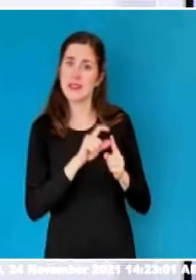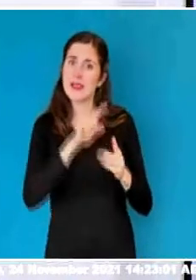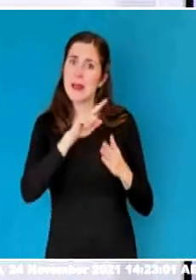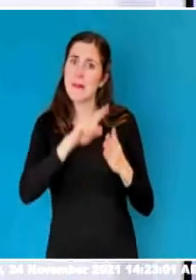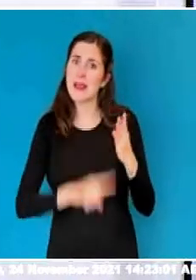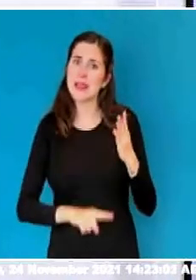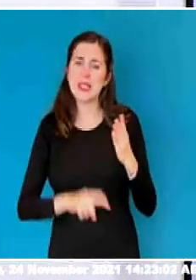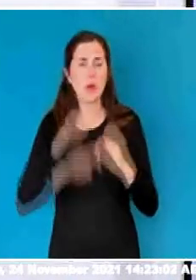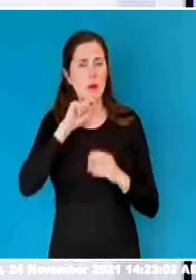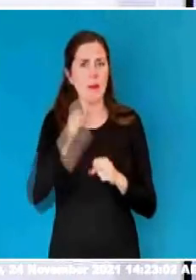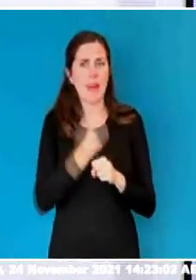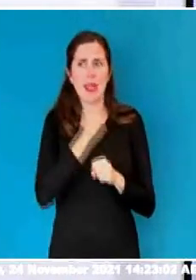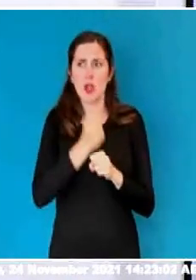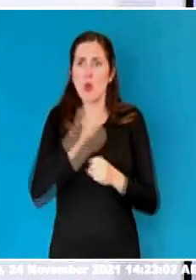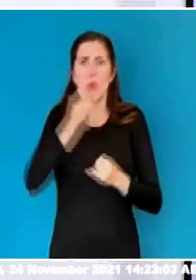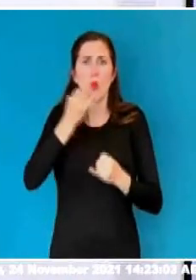greater health and safety risk in the workplace?